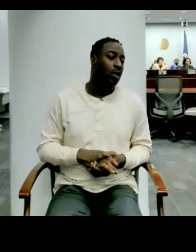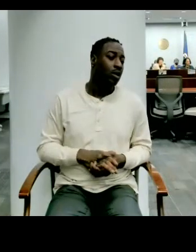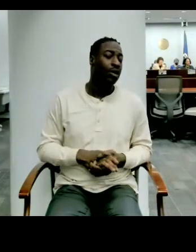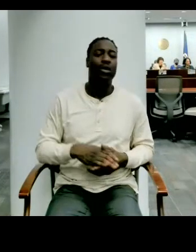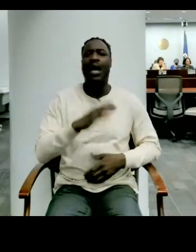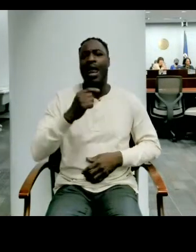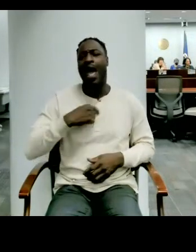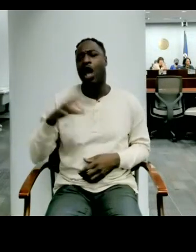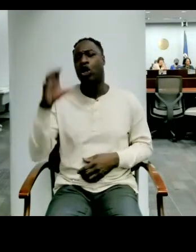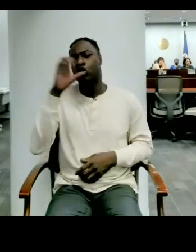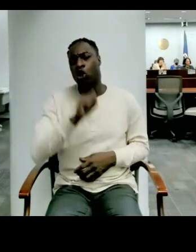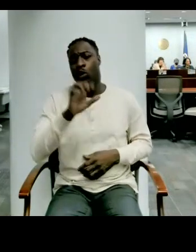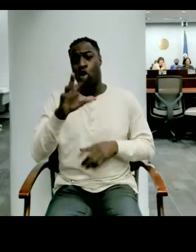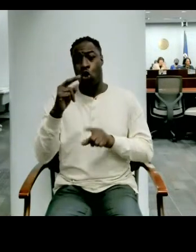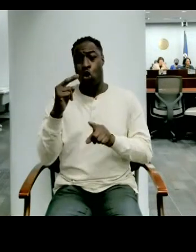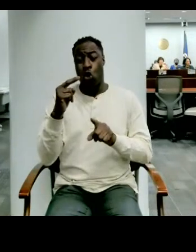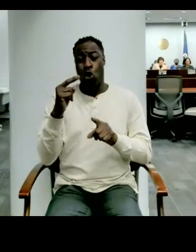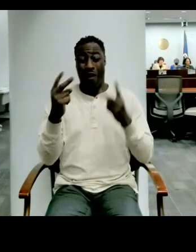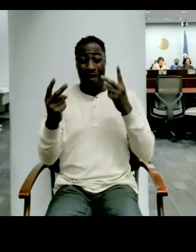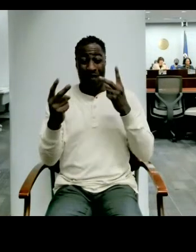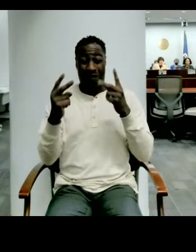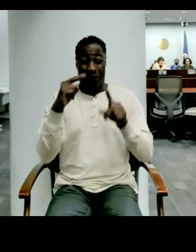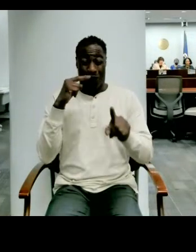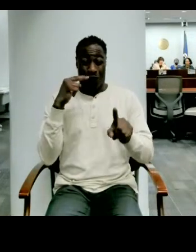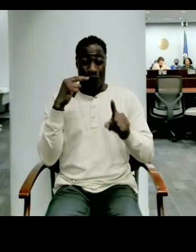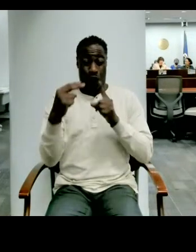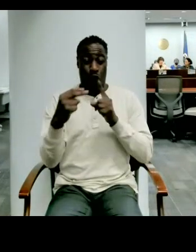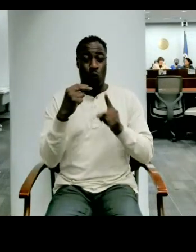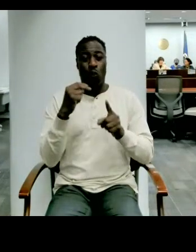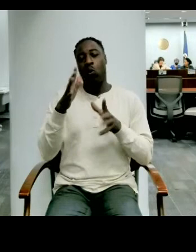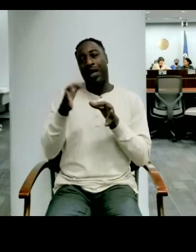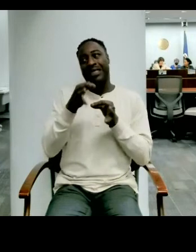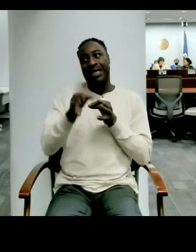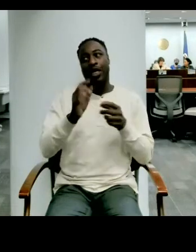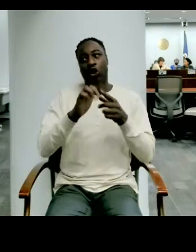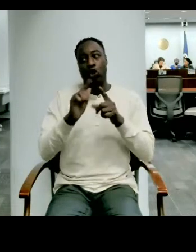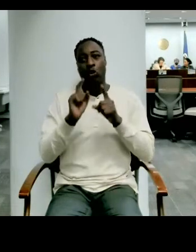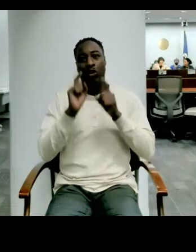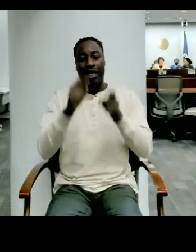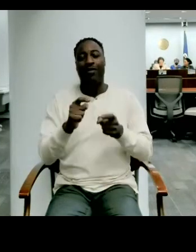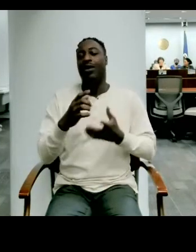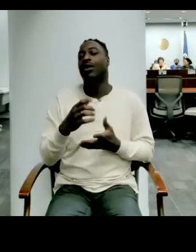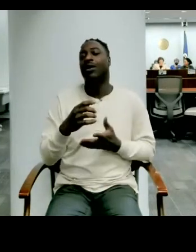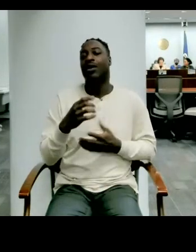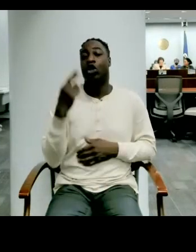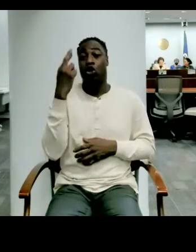I assume your view of this would extend to giving a cause of action even if someone